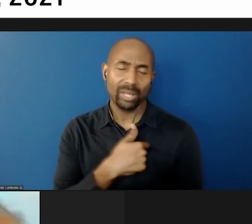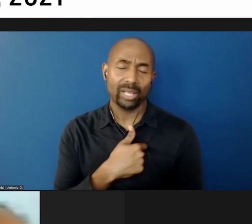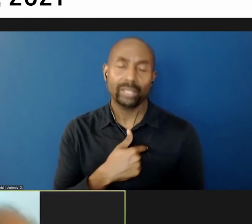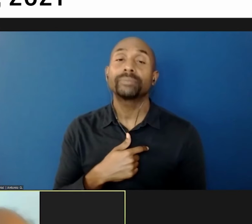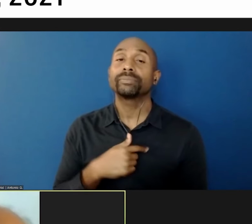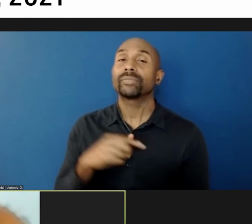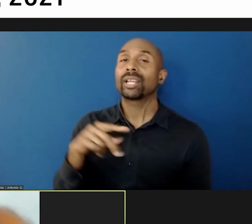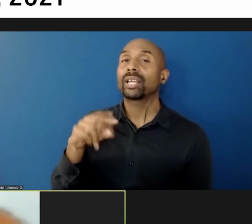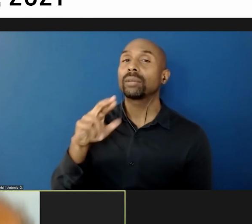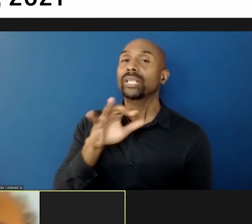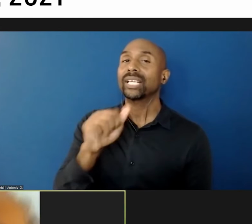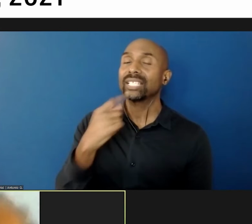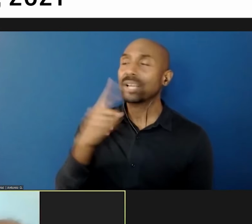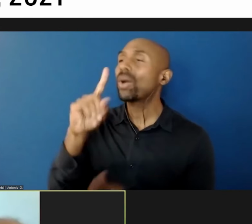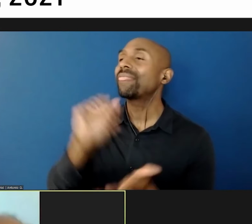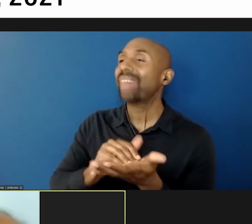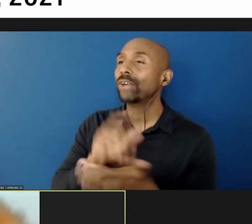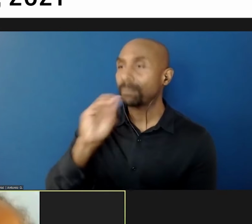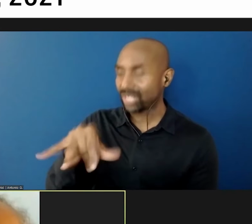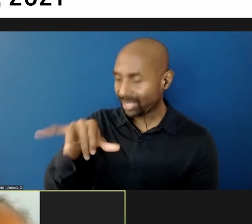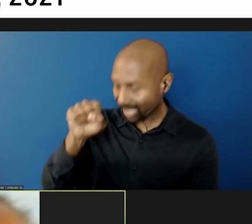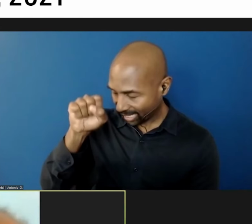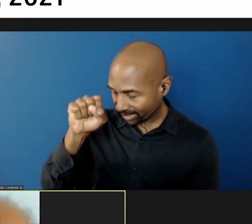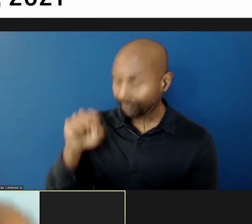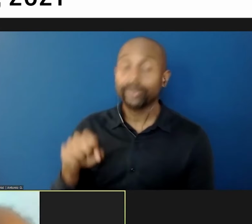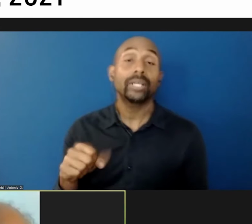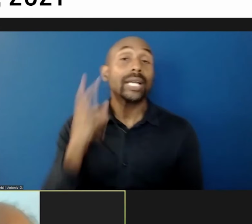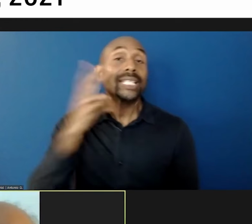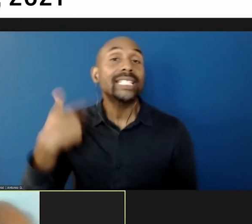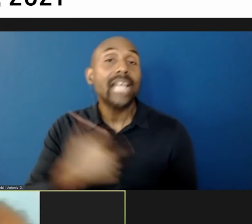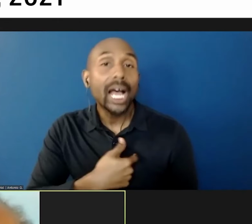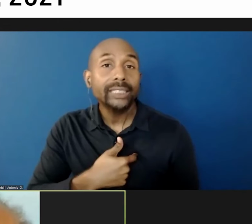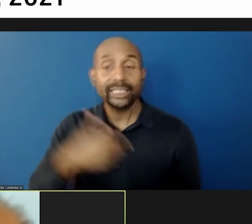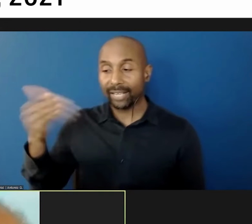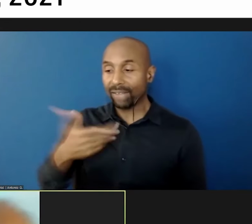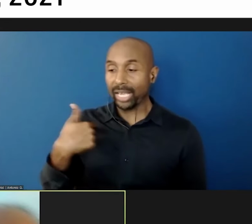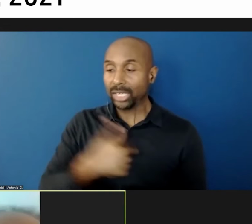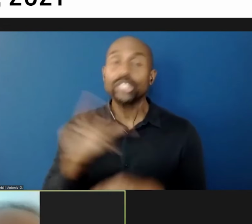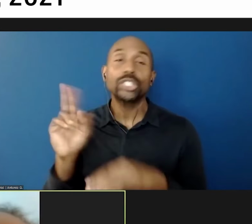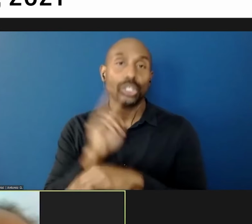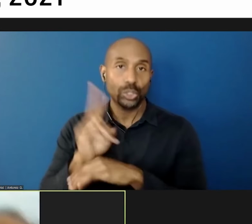us, use us in trainings and education and fund us.